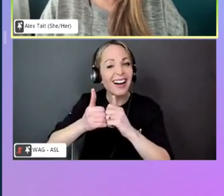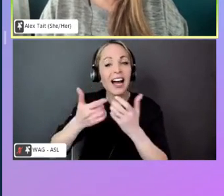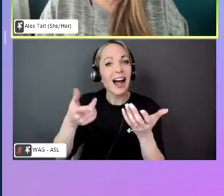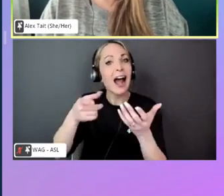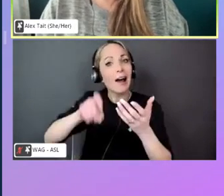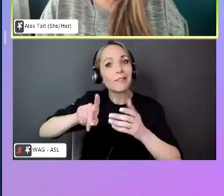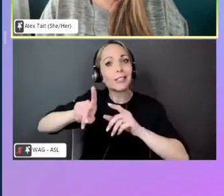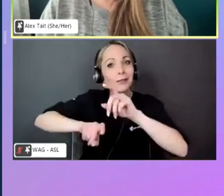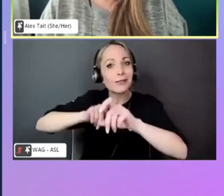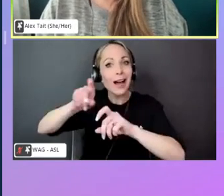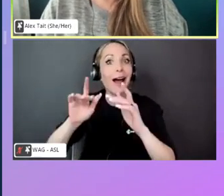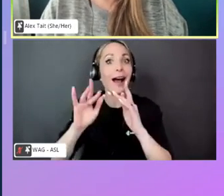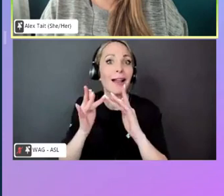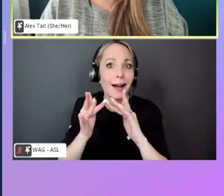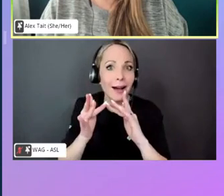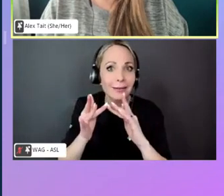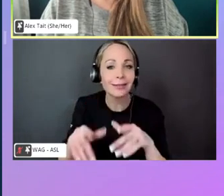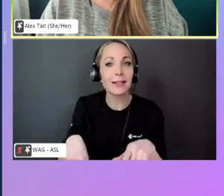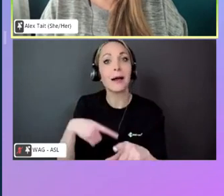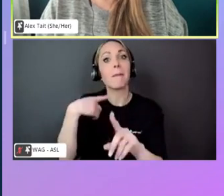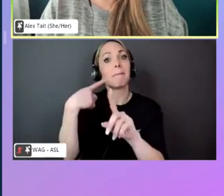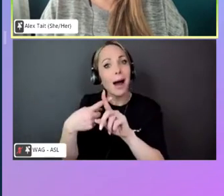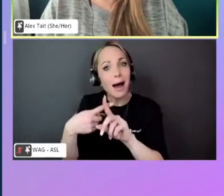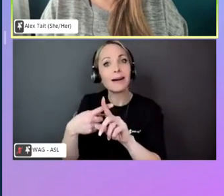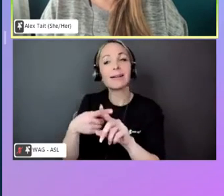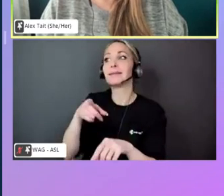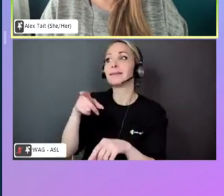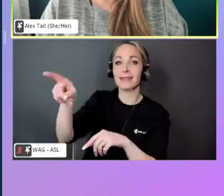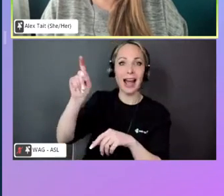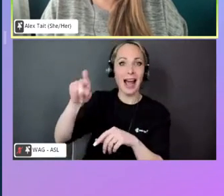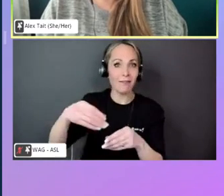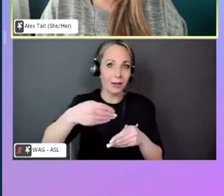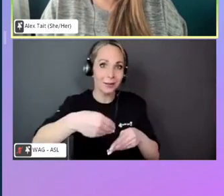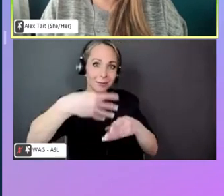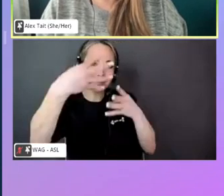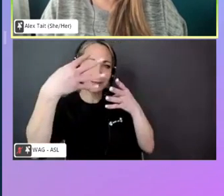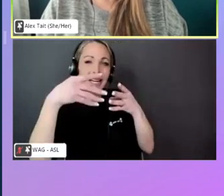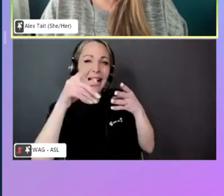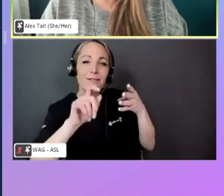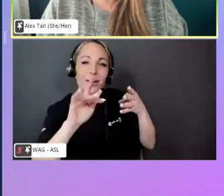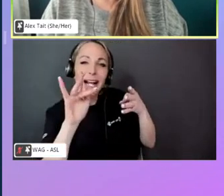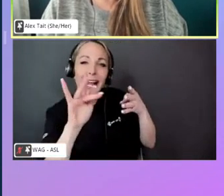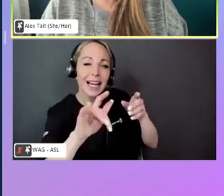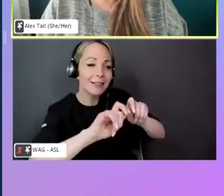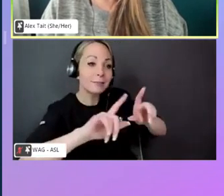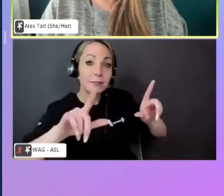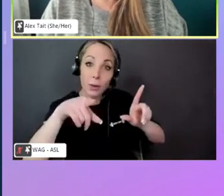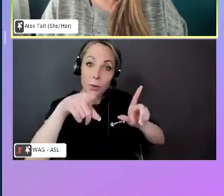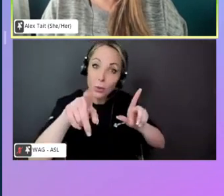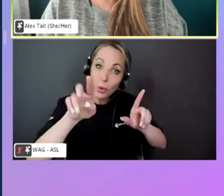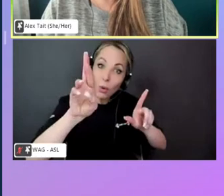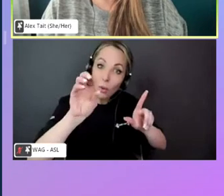Google survey which require captcha and some cases authentication to submit these answers. They are to